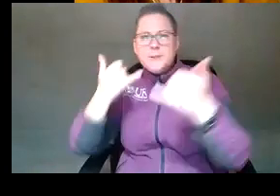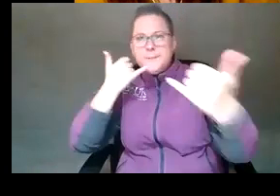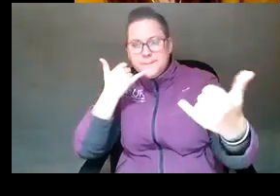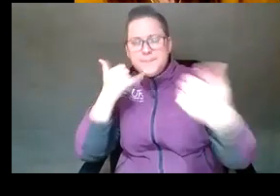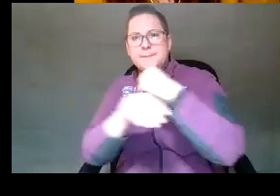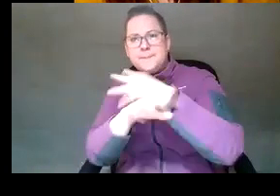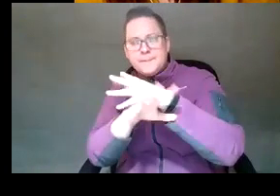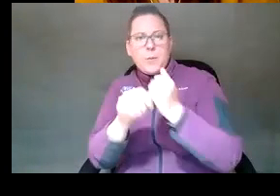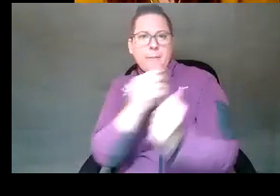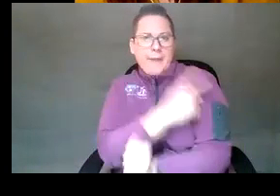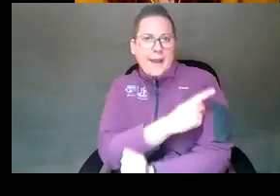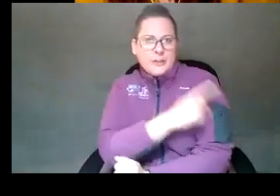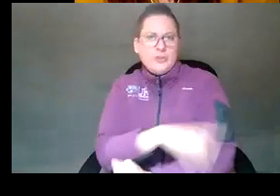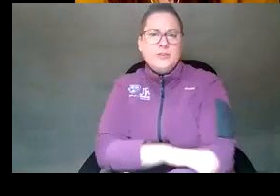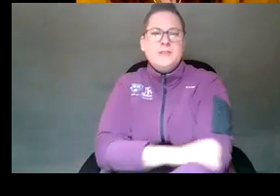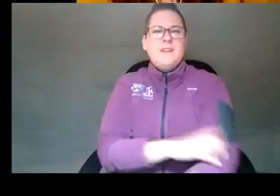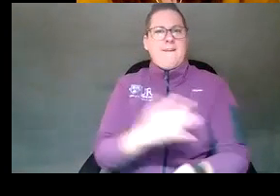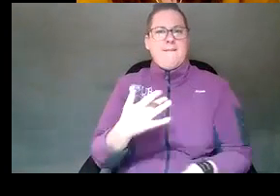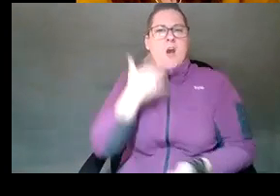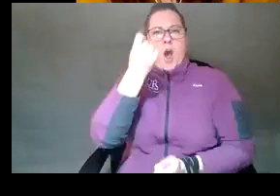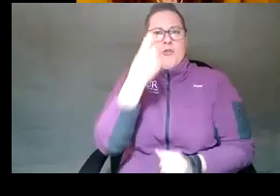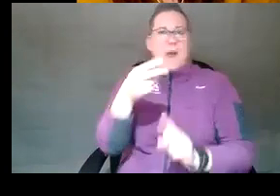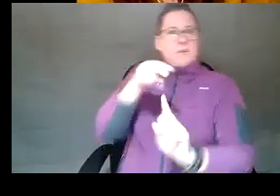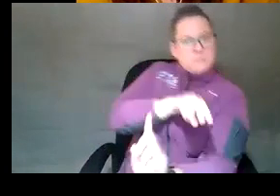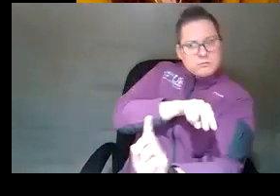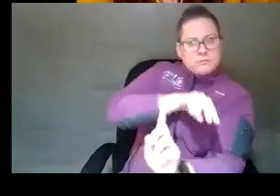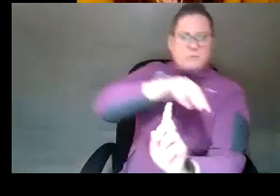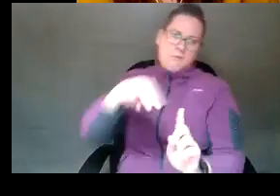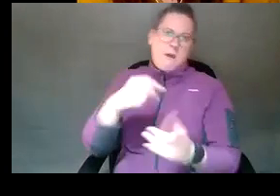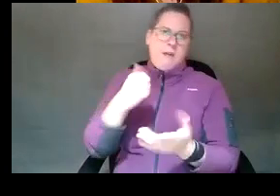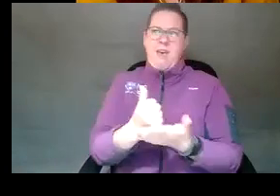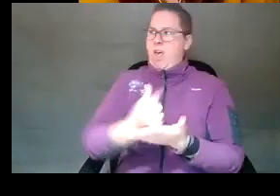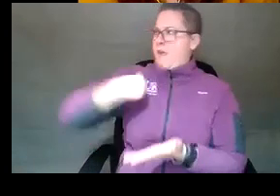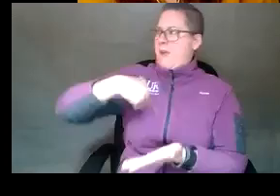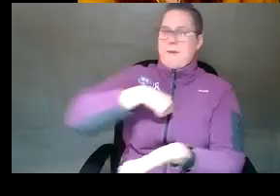sharing both of these perspectives can just help us have this forum and this communication around